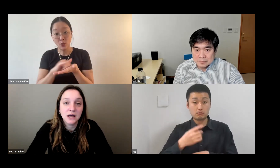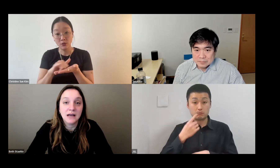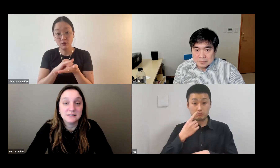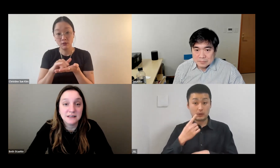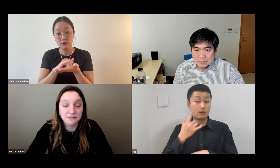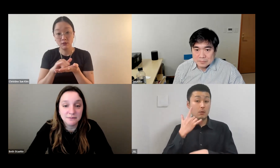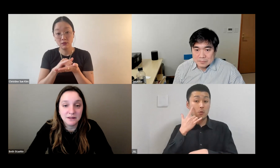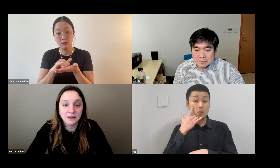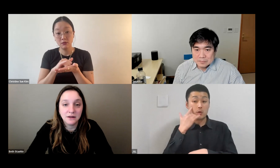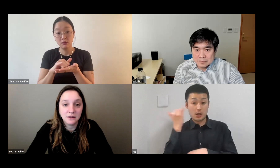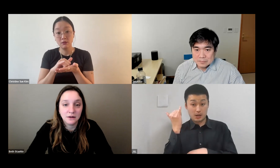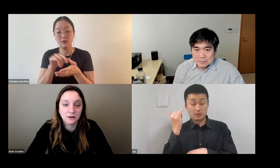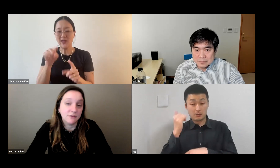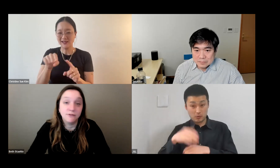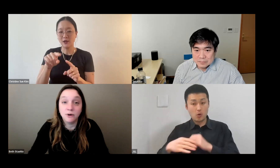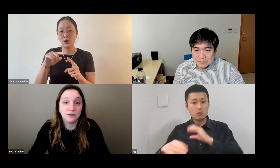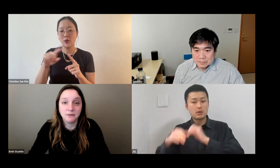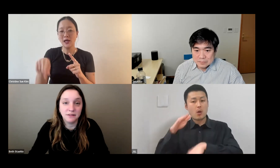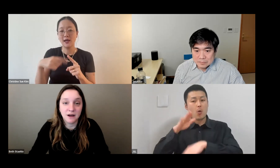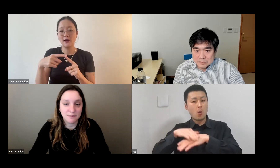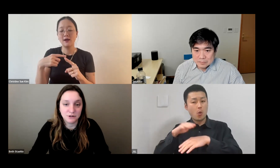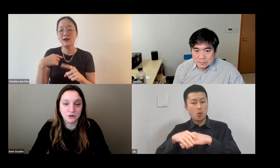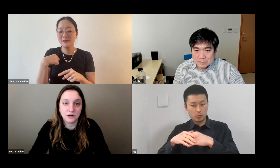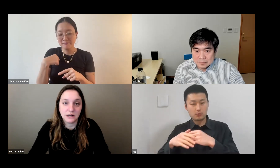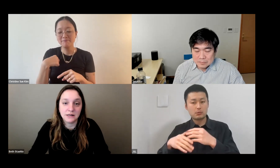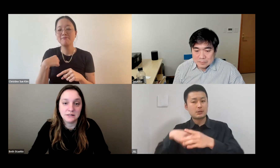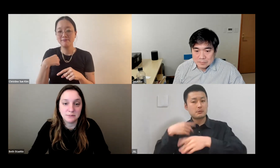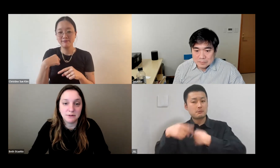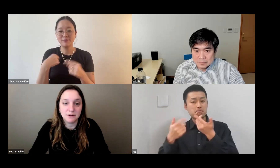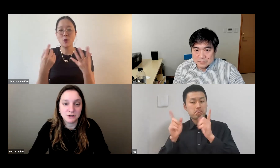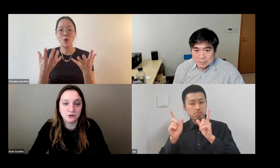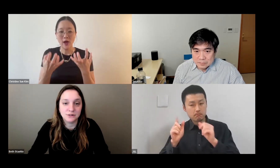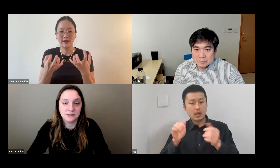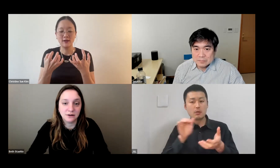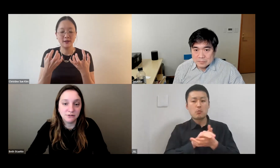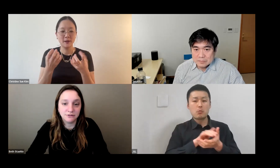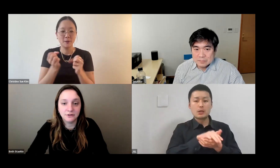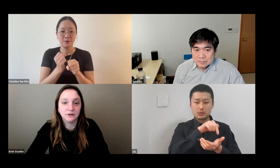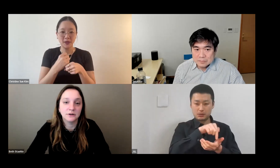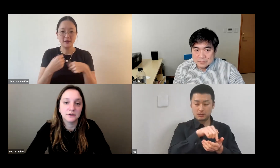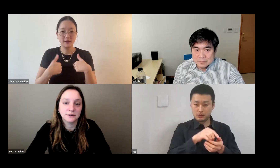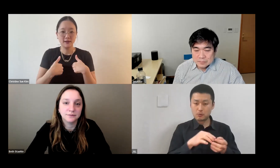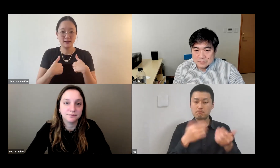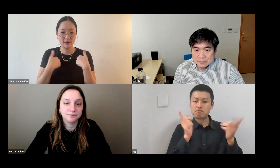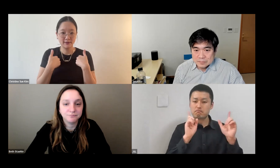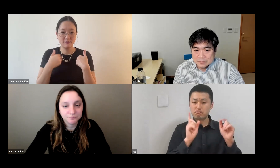has afforded me the opportunity to be my true self.